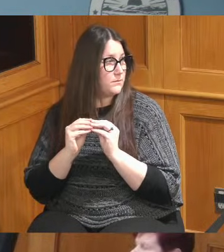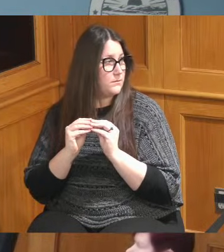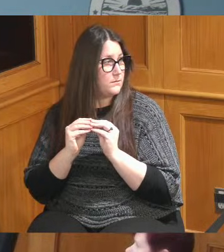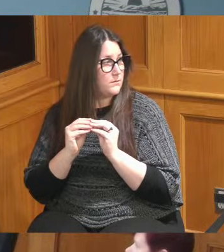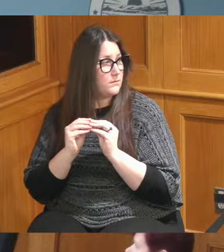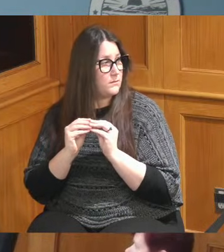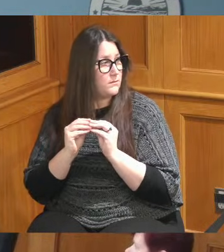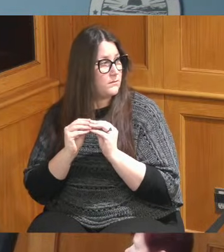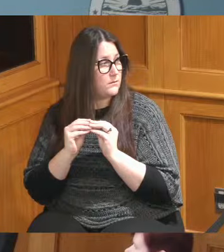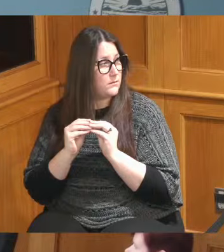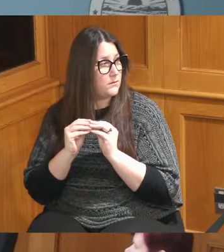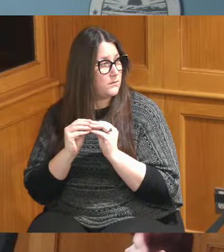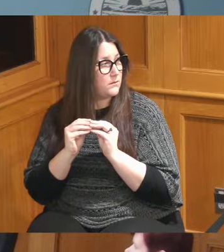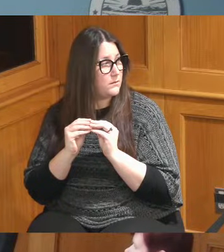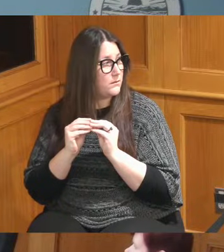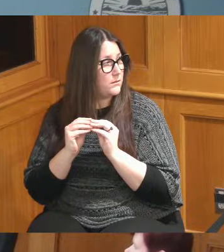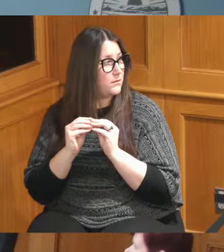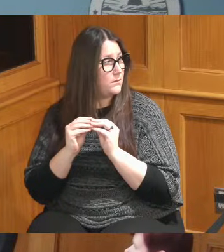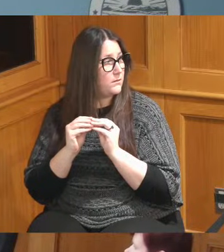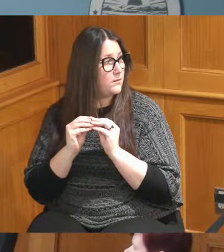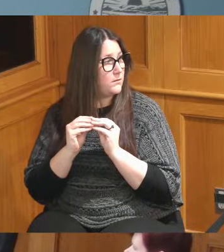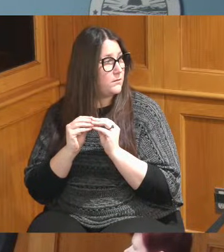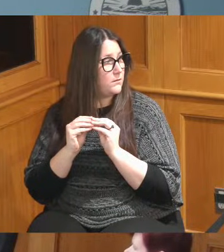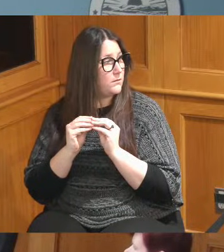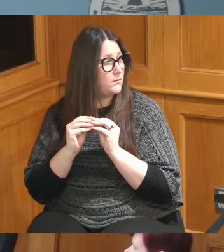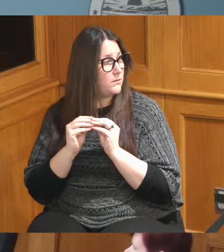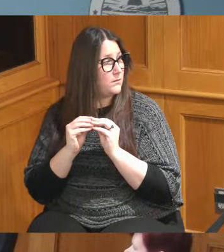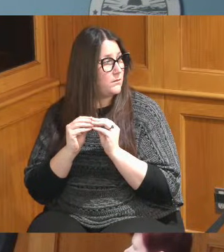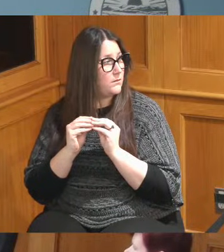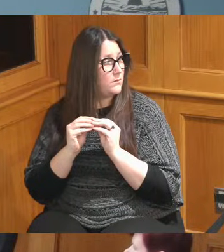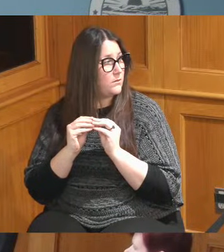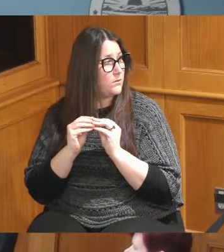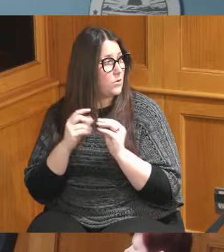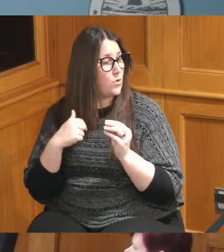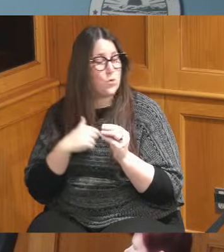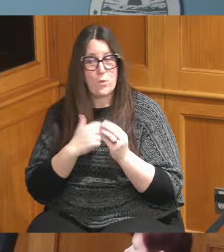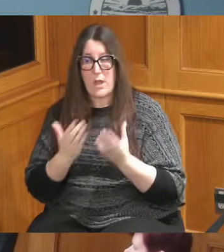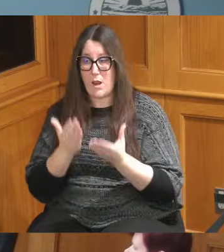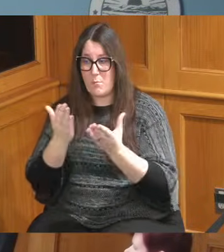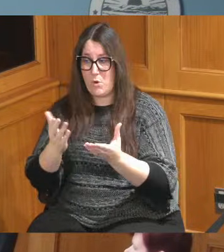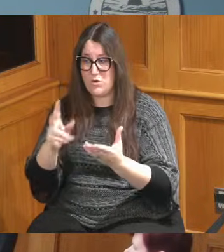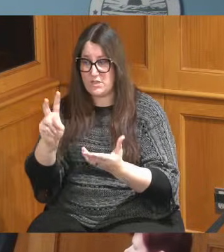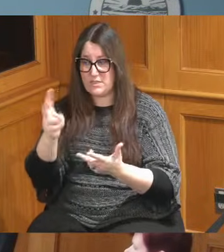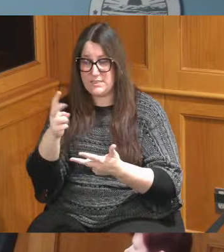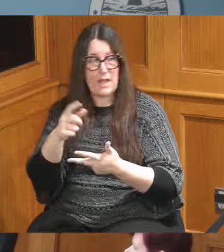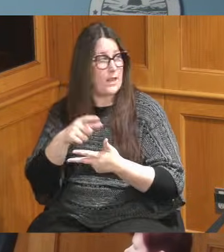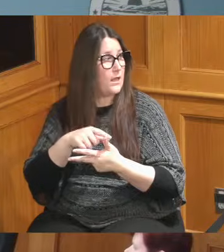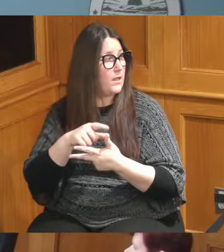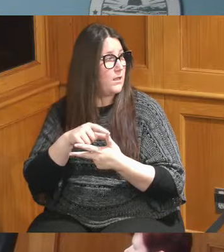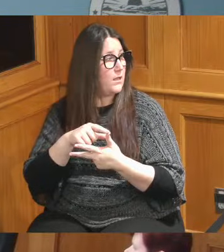We have a motion in a second. So can Yeah, we just had a motion, but that was going to be